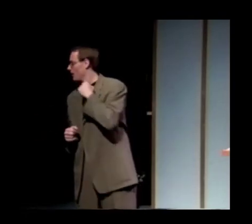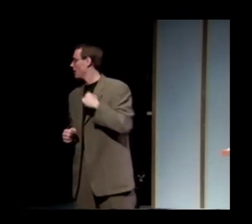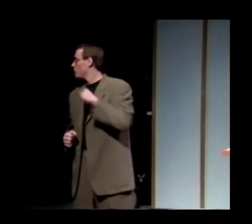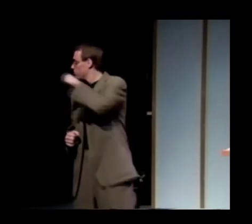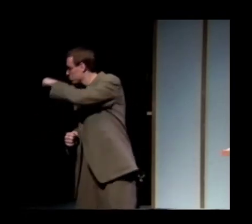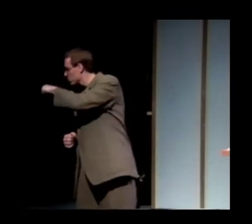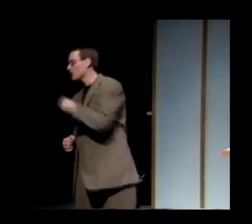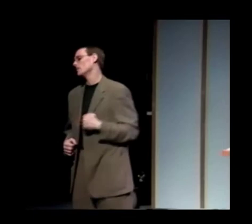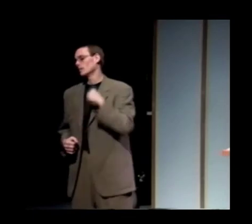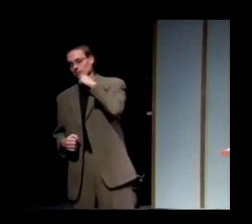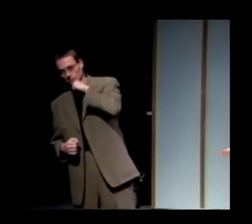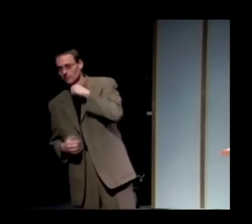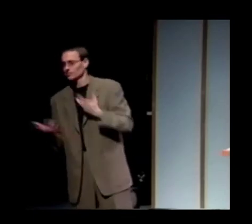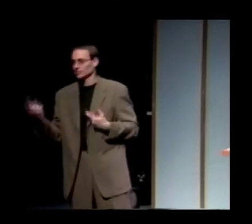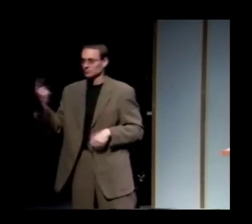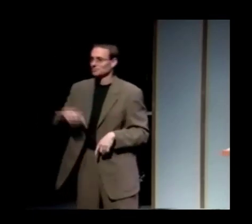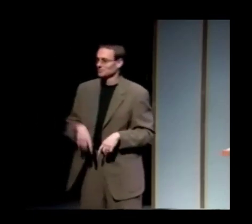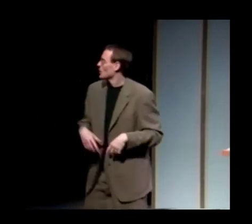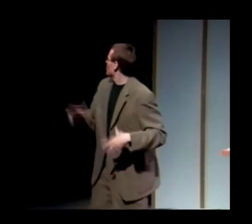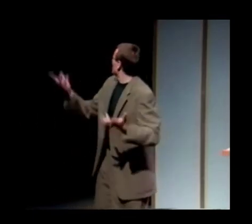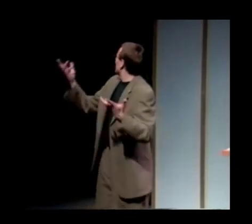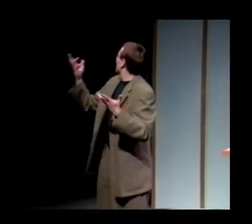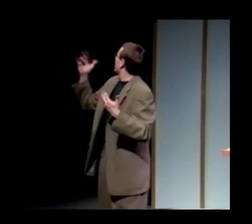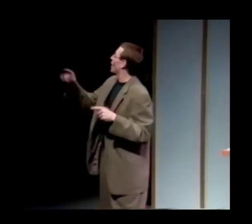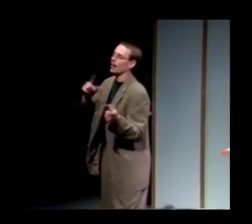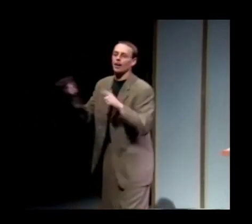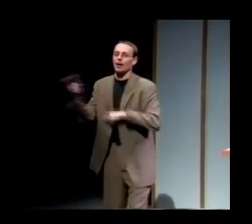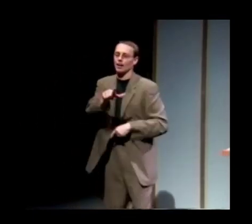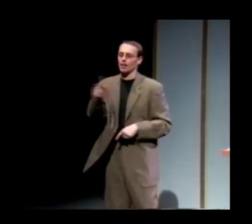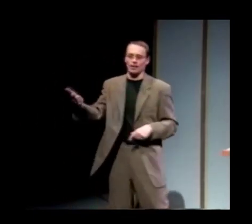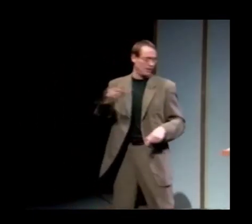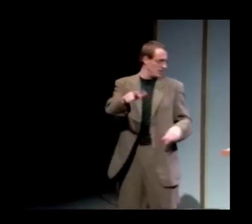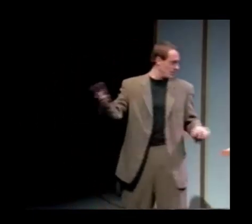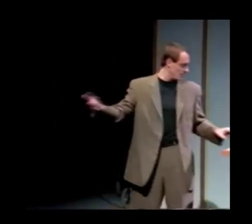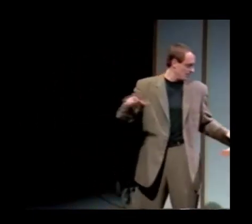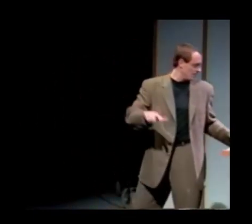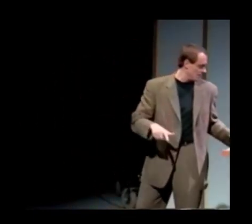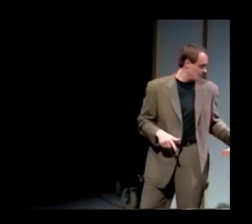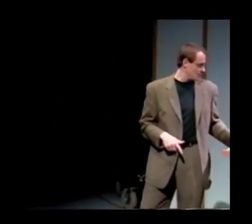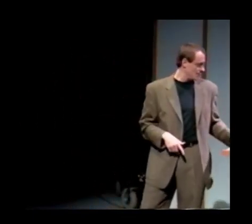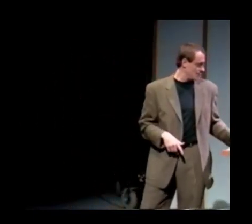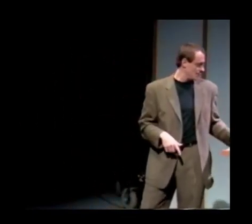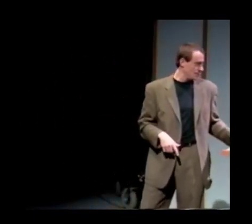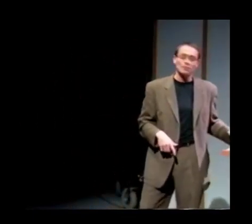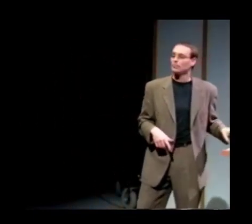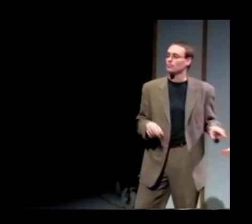ACTUALLY, I DID THAT WRONG. I DID IT ON THE WRONG SIDE ANYWAY. SO YOU'D HAVE TO DO THAT-- YOU'D HAVE TO SHOW THAT